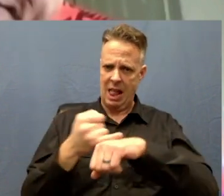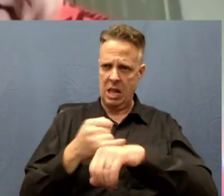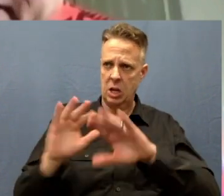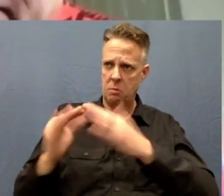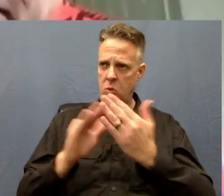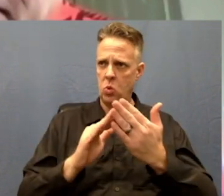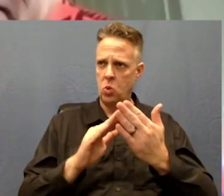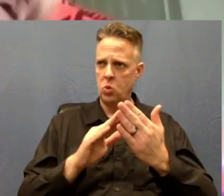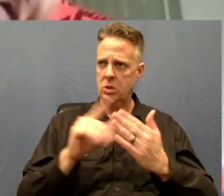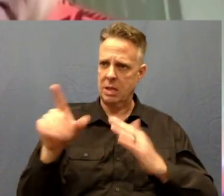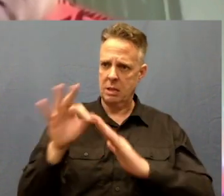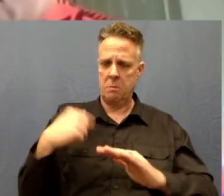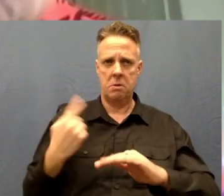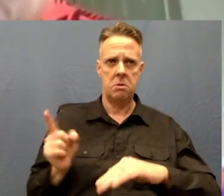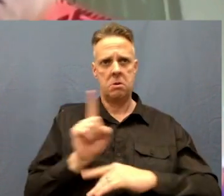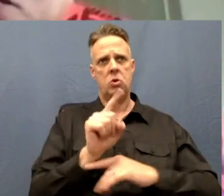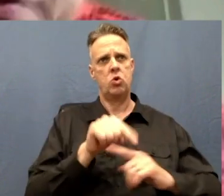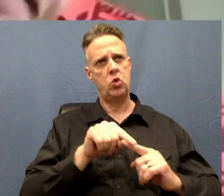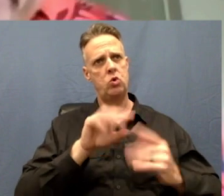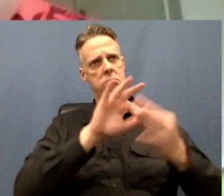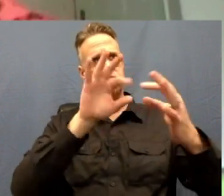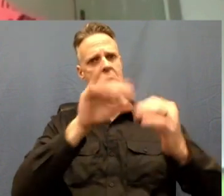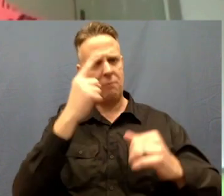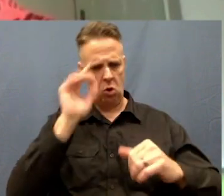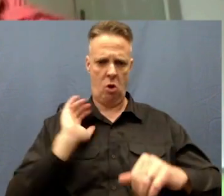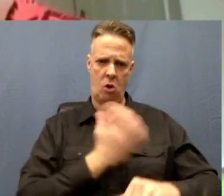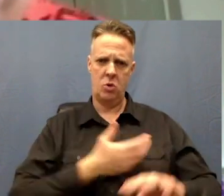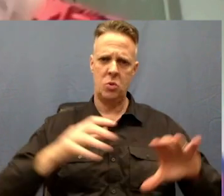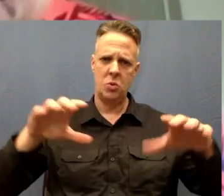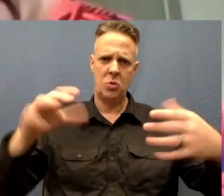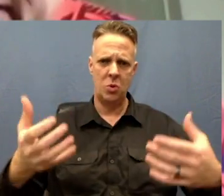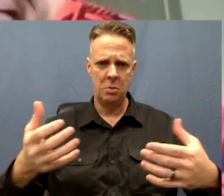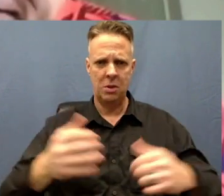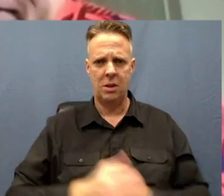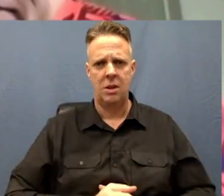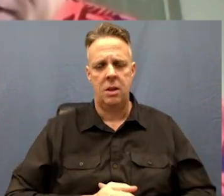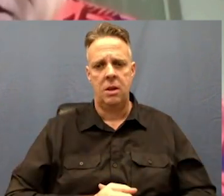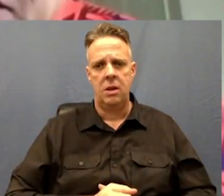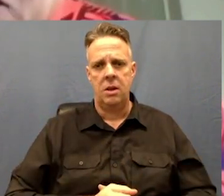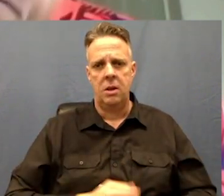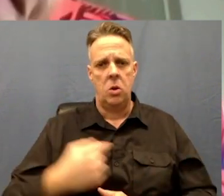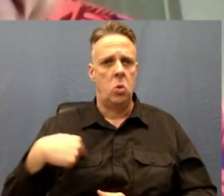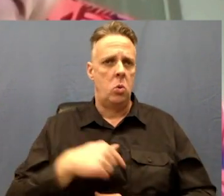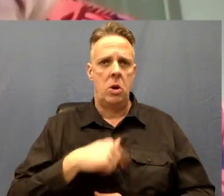COMMUNITY TO PUSH FOR SUCH BENEFIT. BECAUSE WE ARE UNDERREPRESENTED, WE -- THE LOCAL GOVERNMENT DO